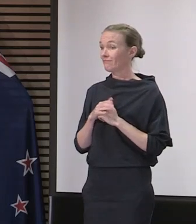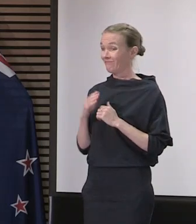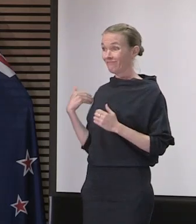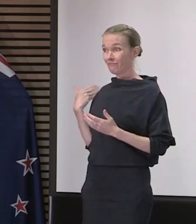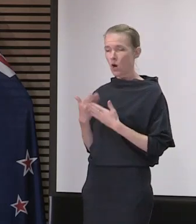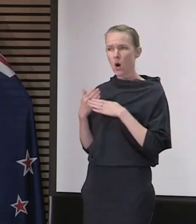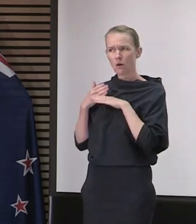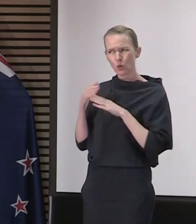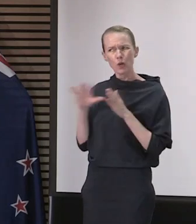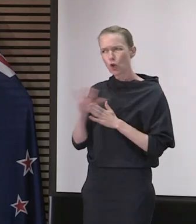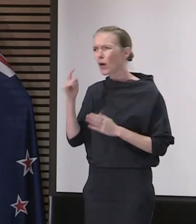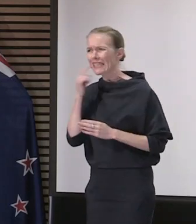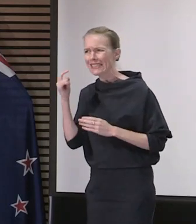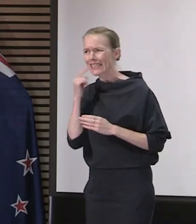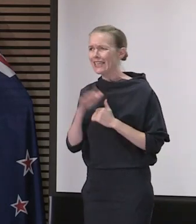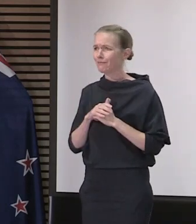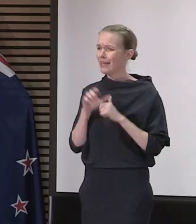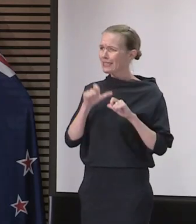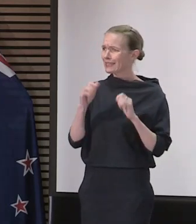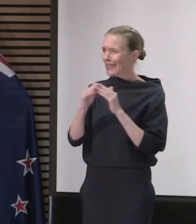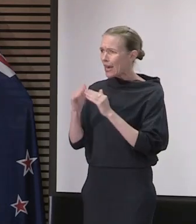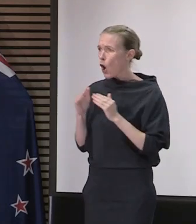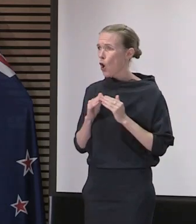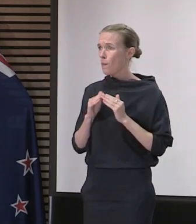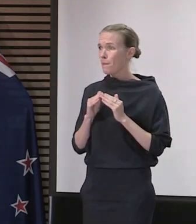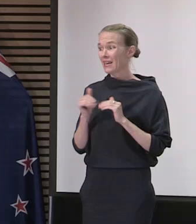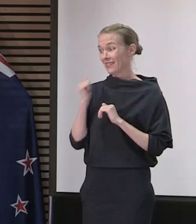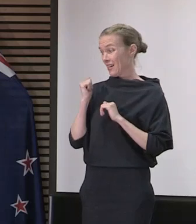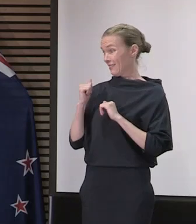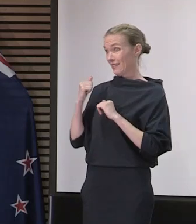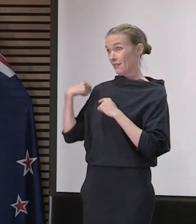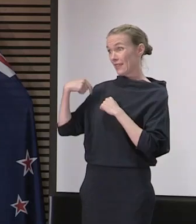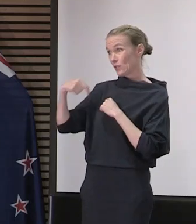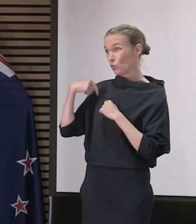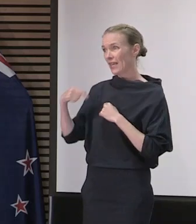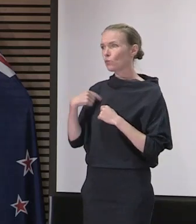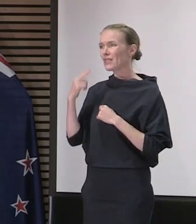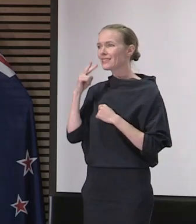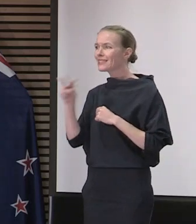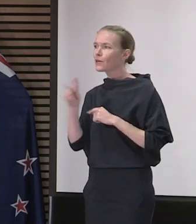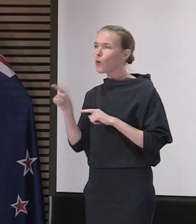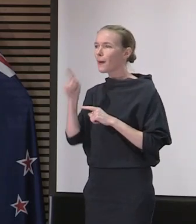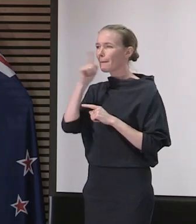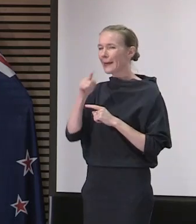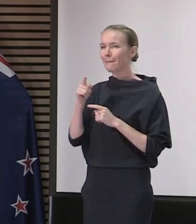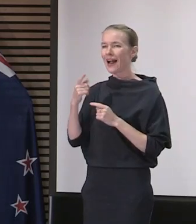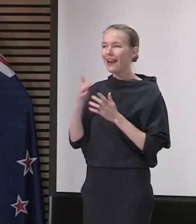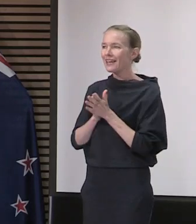hard work and effort of the past weeks. We did see at the weekend that it can be easy to